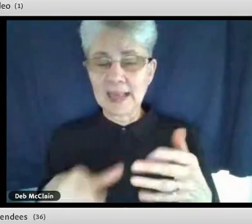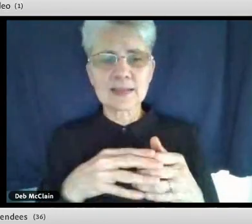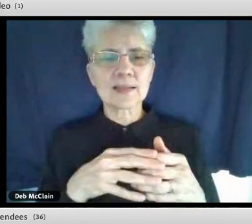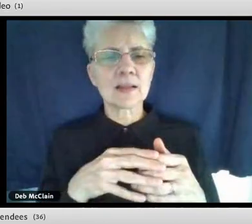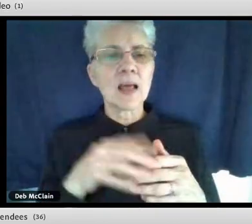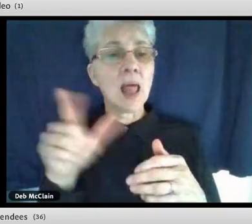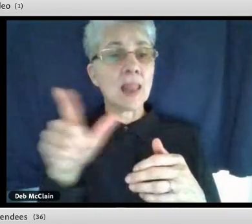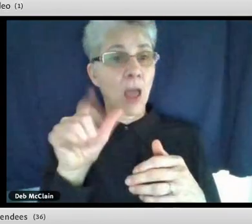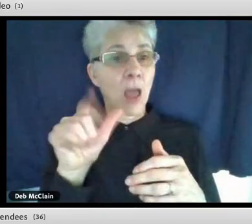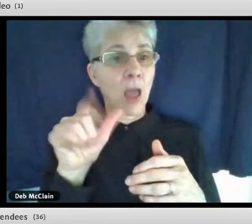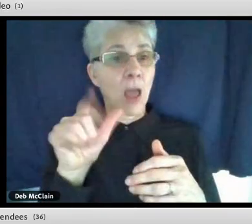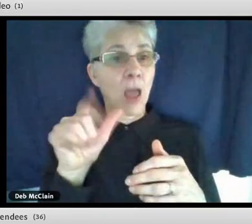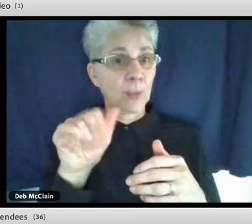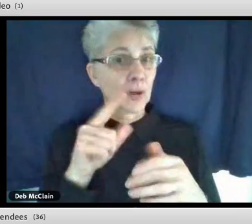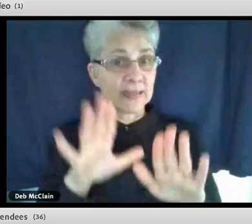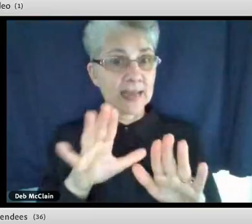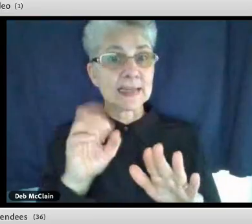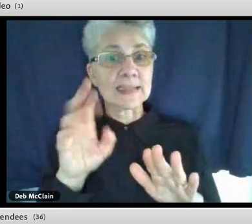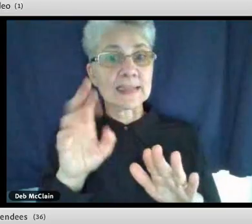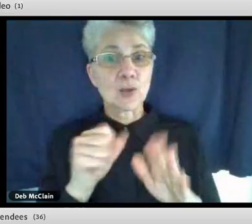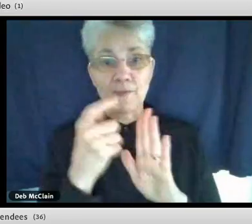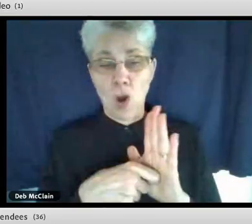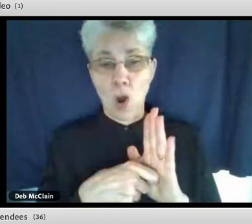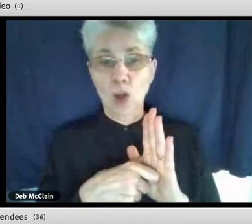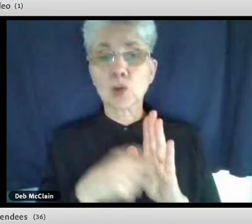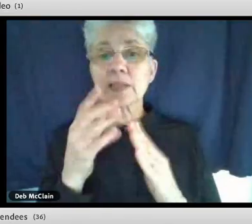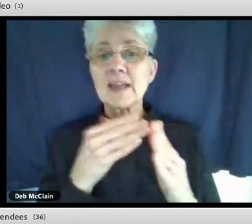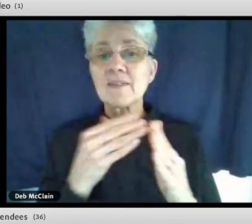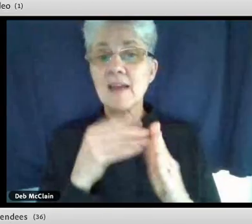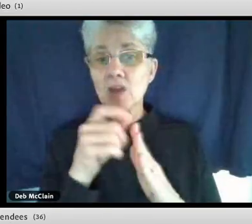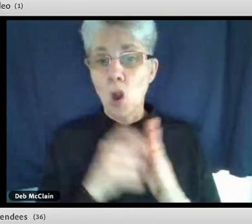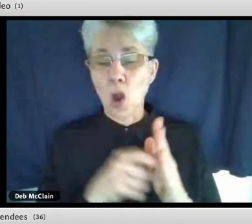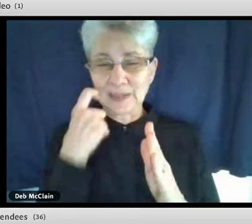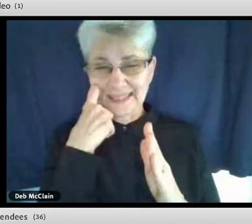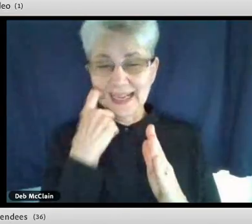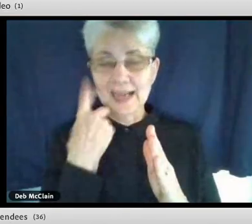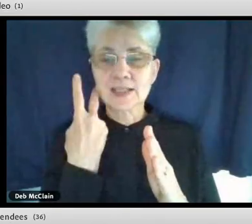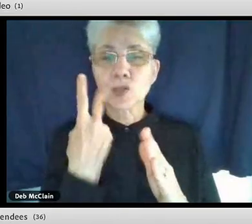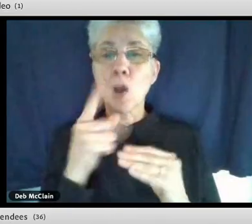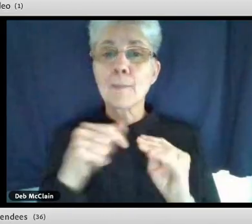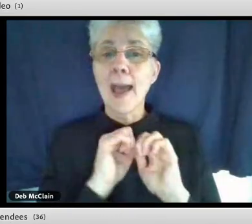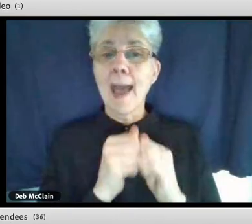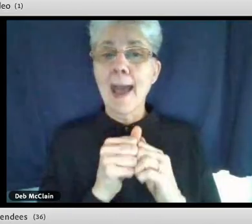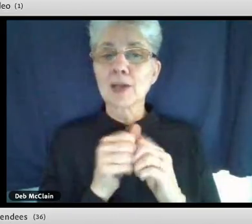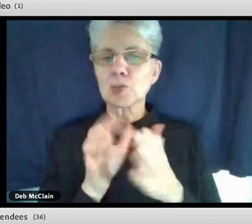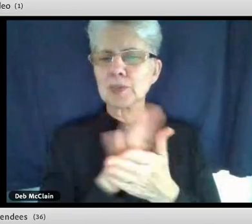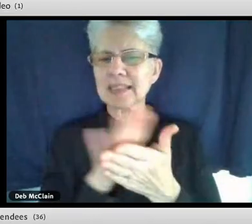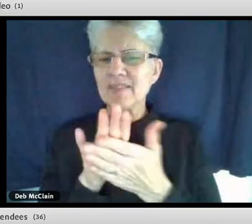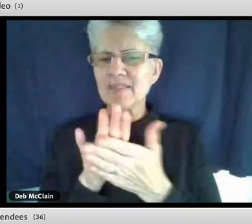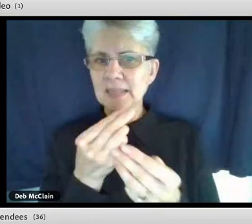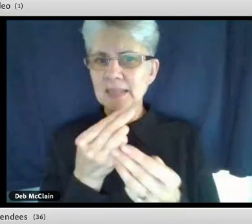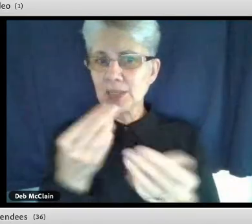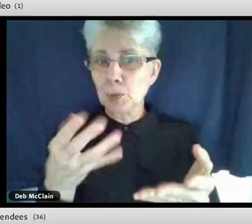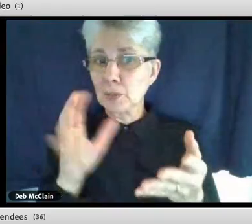Just type in the chat box if you've heard of any of these. Library Journal has a fantastic series of articles. They've even got an article just lately I saw